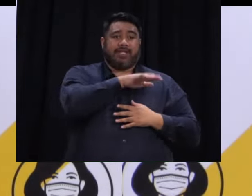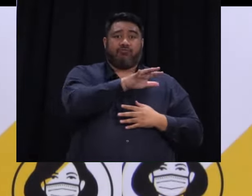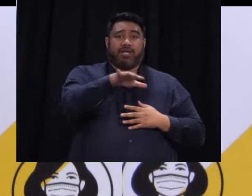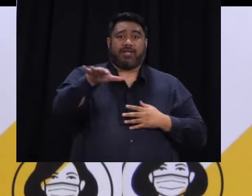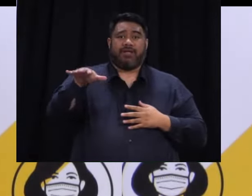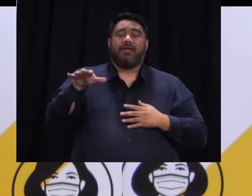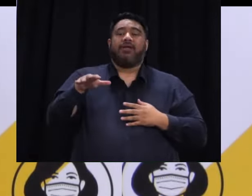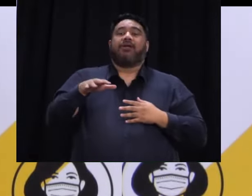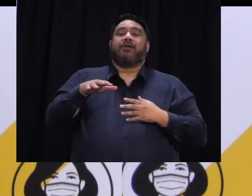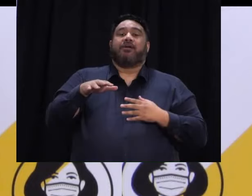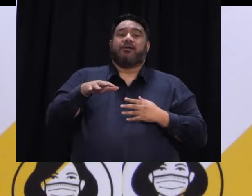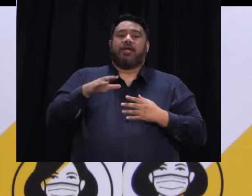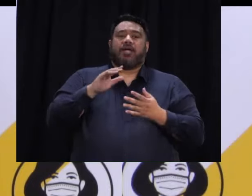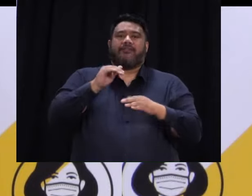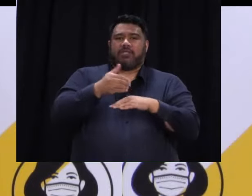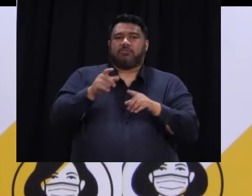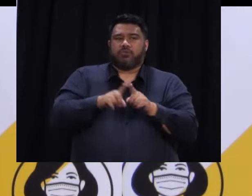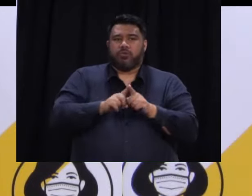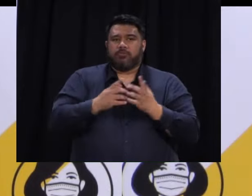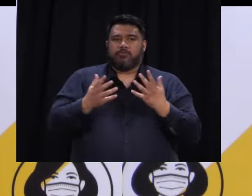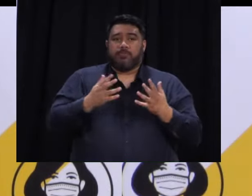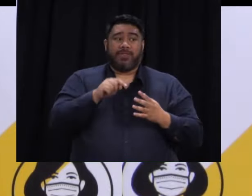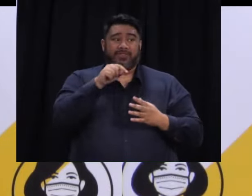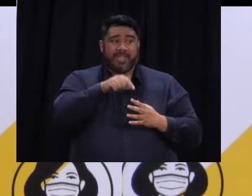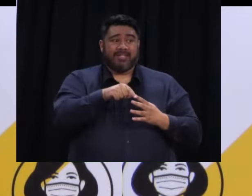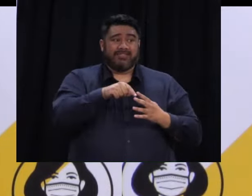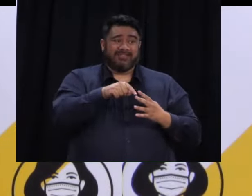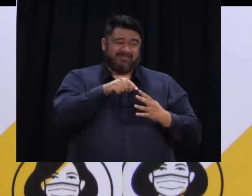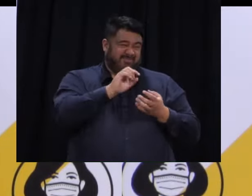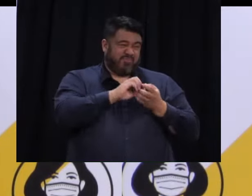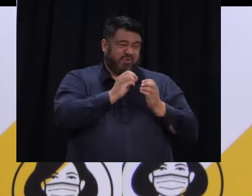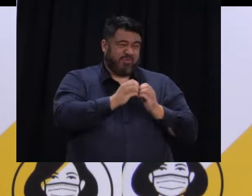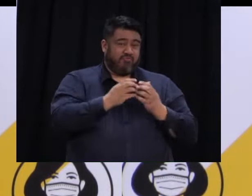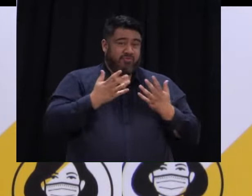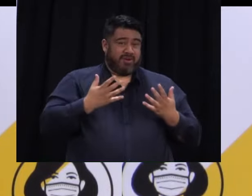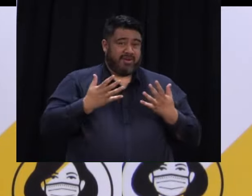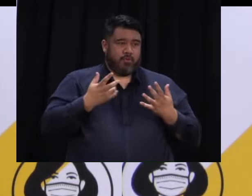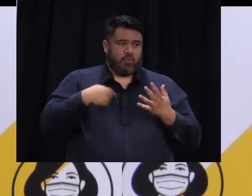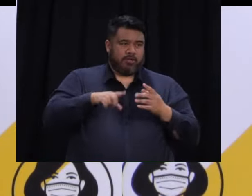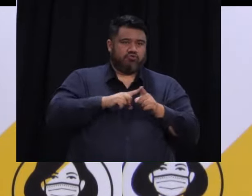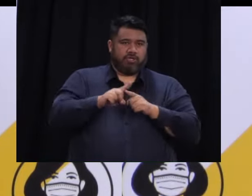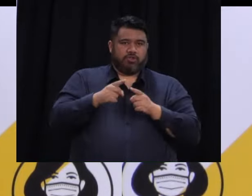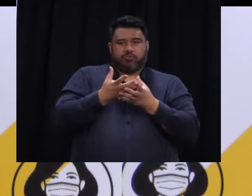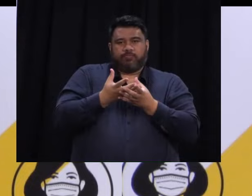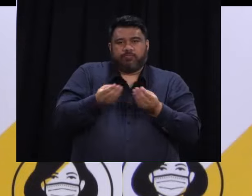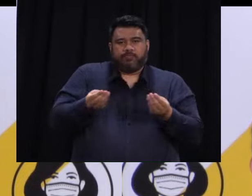workers and then, of course, how many locations of interest might be arising out of those